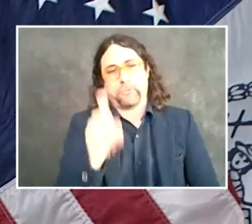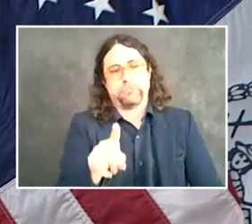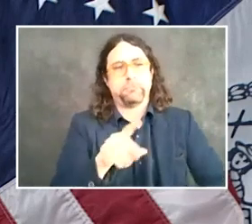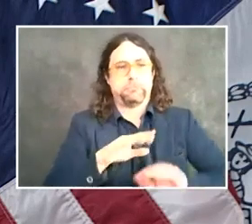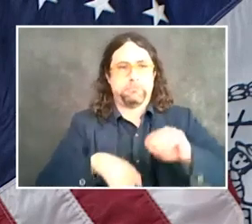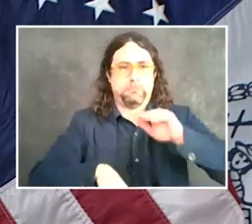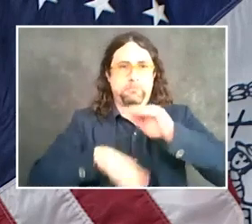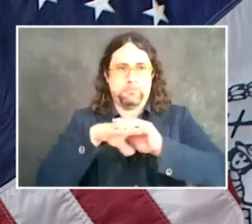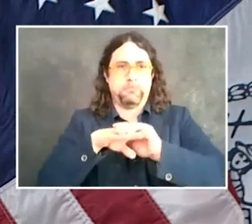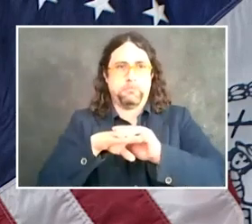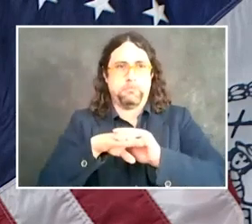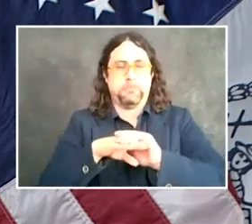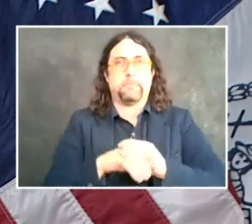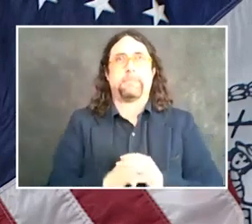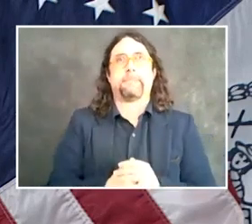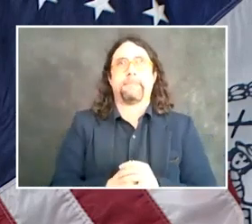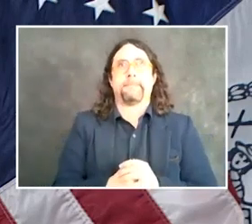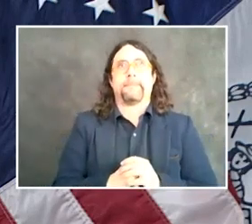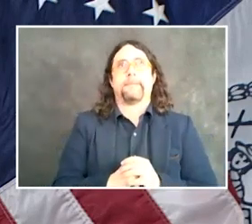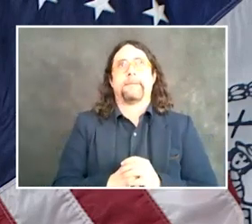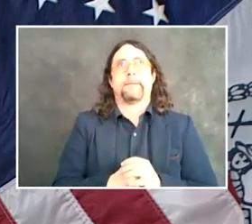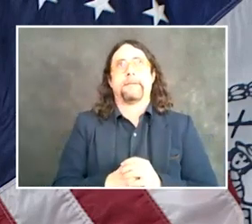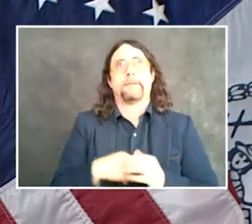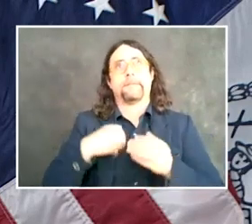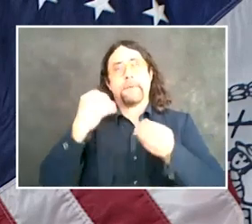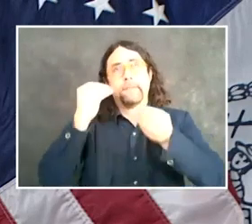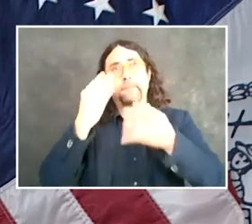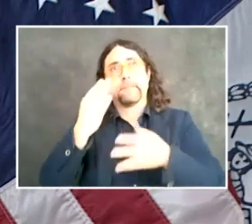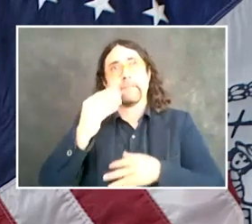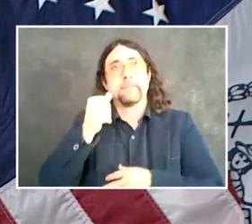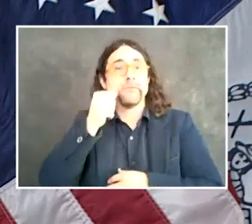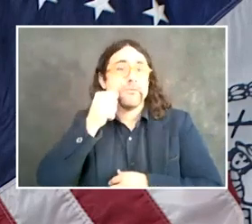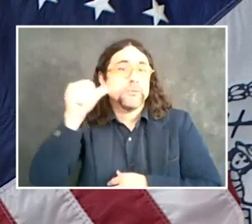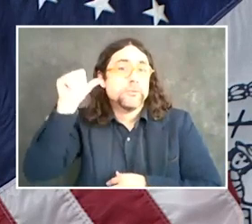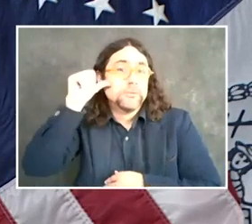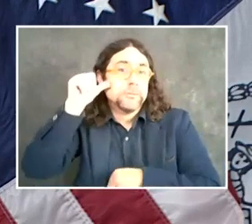MARSHA. IT WAS DEEPLY, DEEPLY DISTRESSING. AGAIN, THIS IS A COMMUNITY I LOVE.